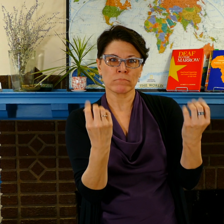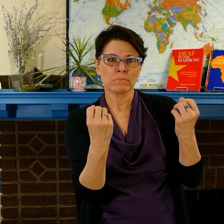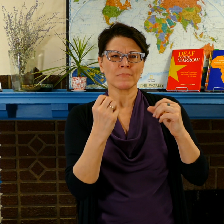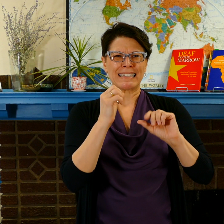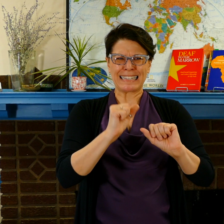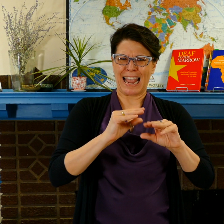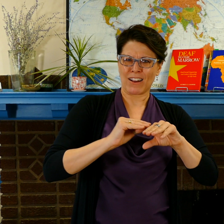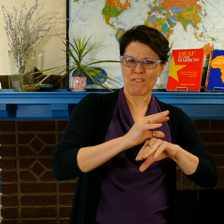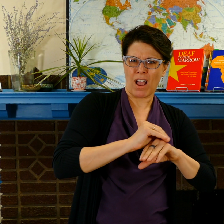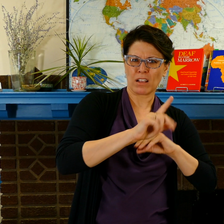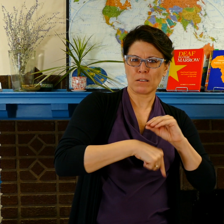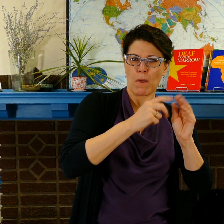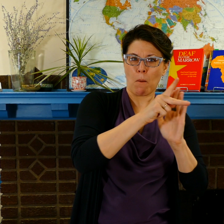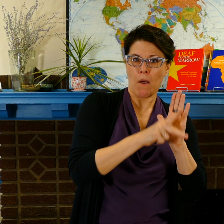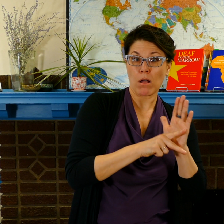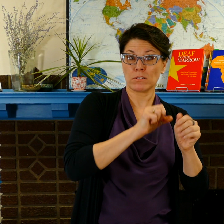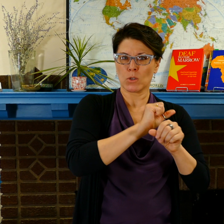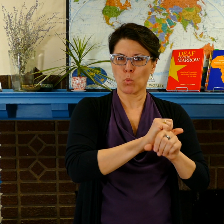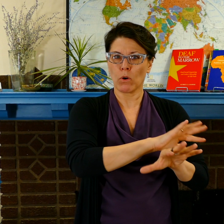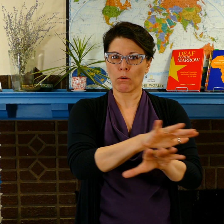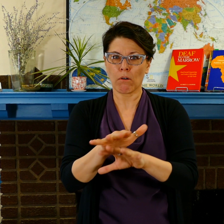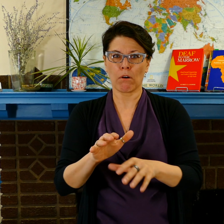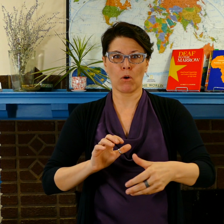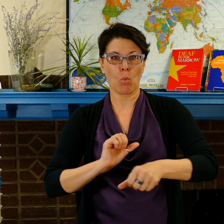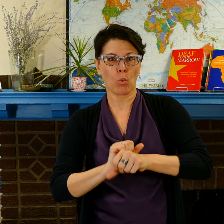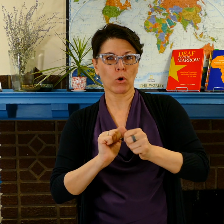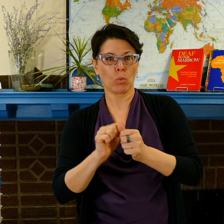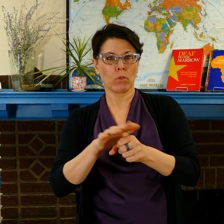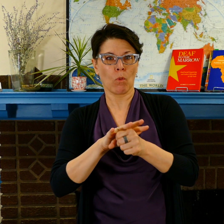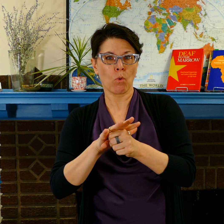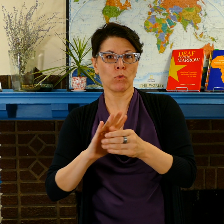Deaf leaders to share their expertise and knowledge of signed languages, who can advise